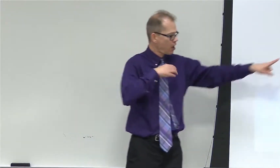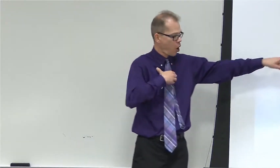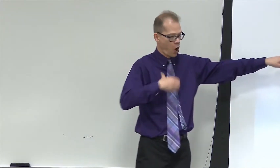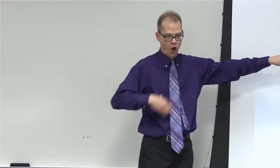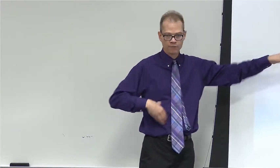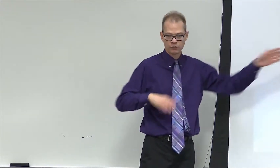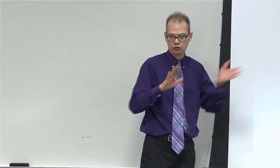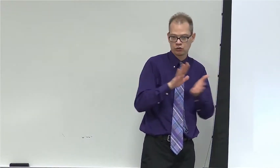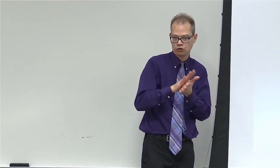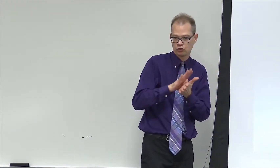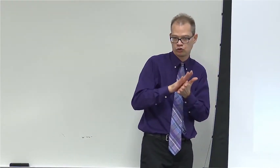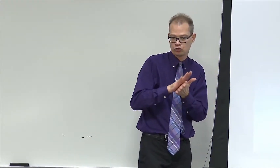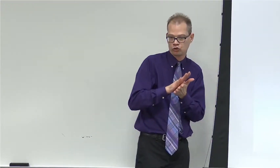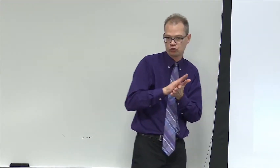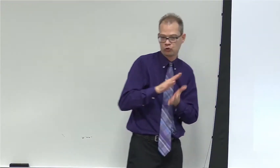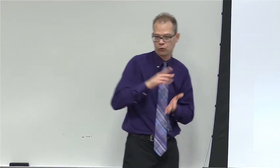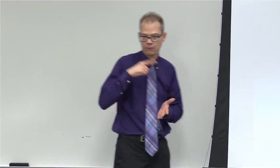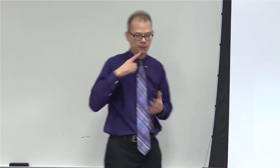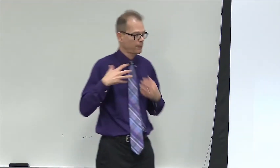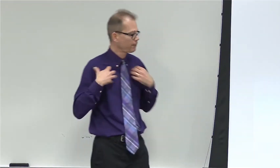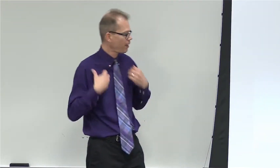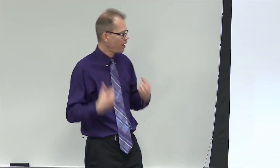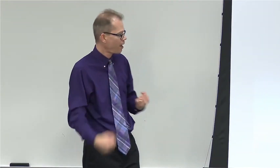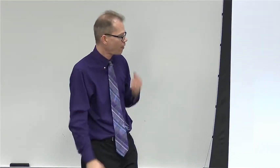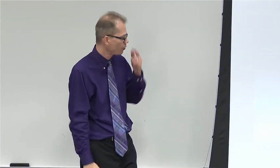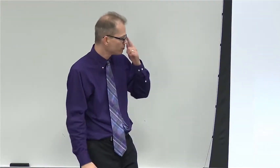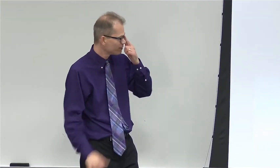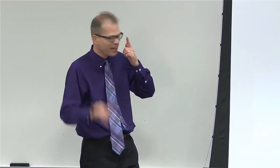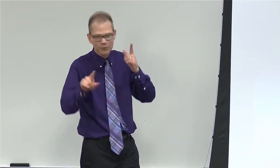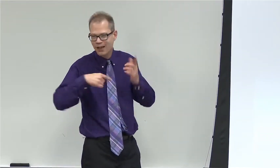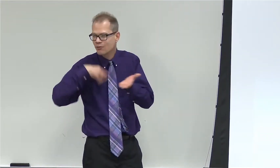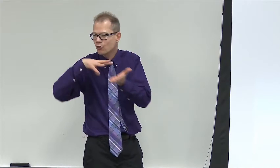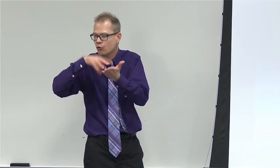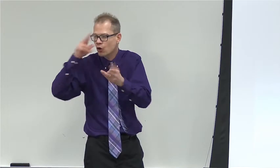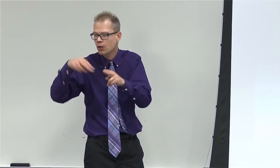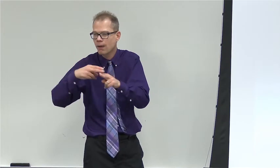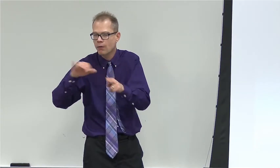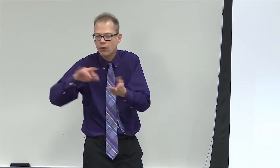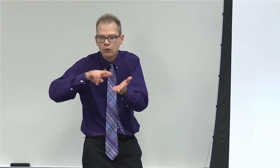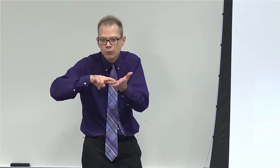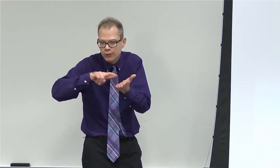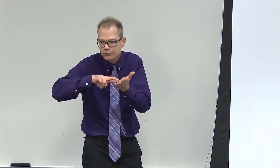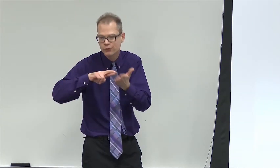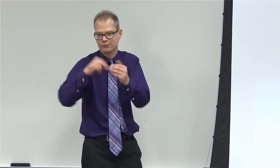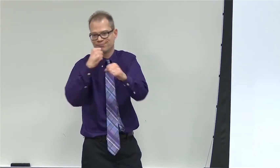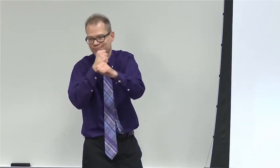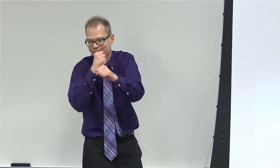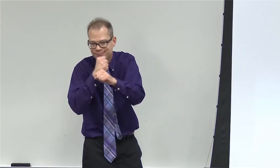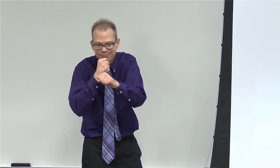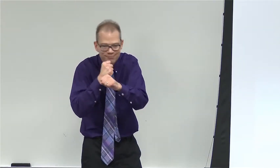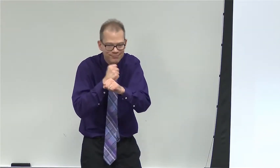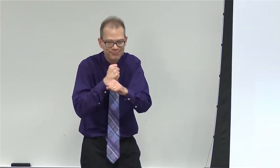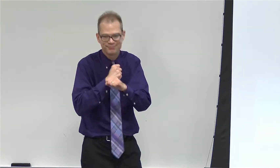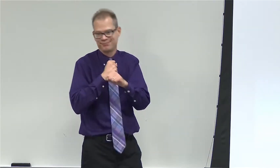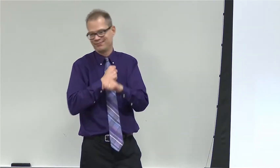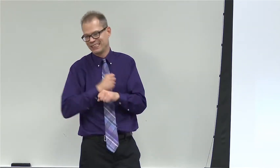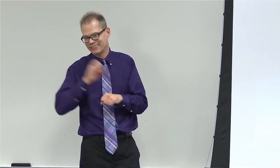at Harvard's School of Public Health. I learned about research statistics,